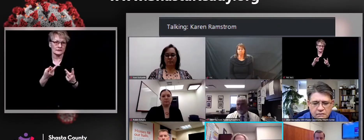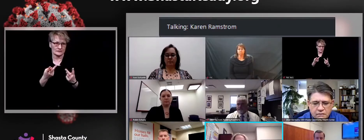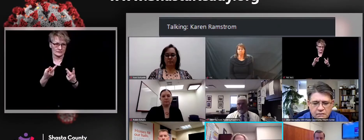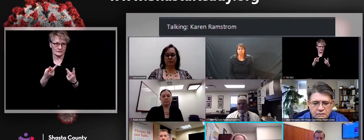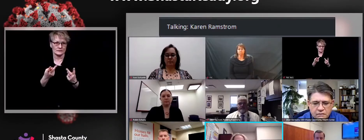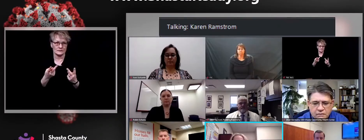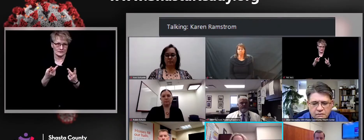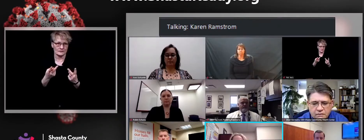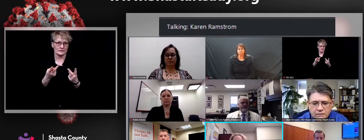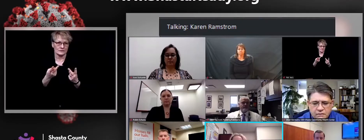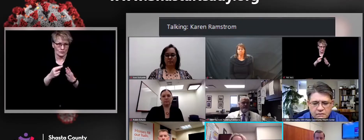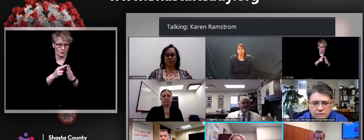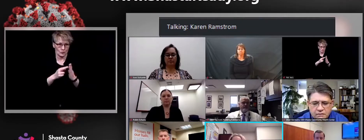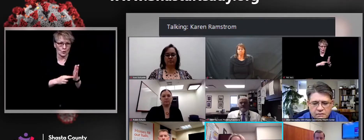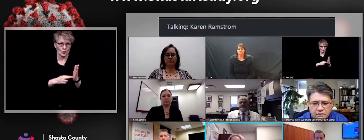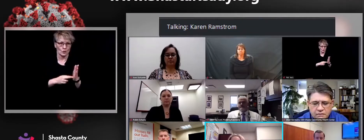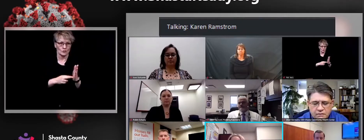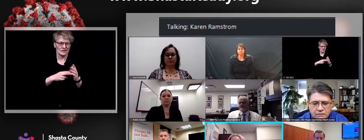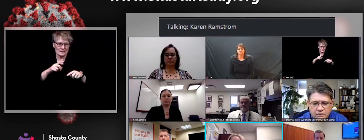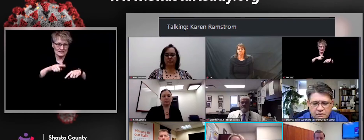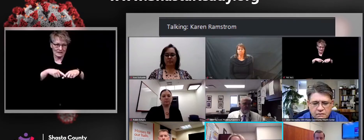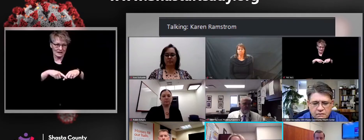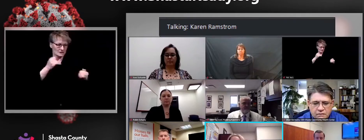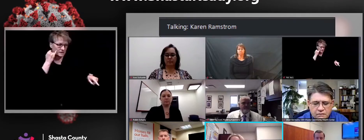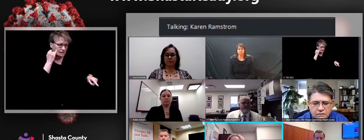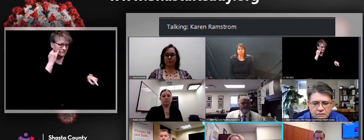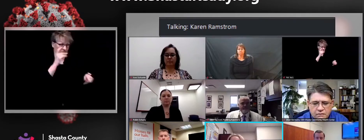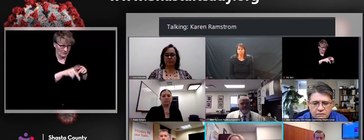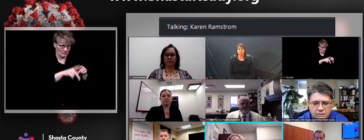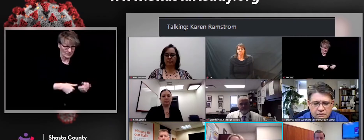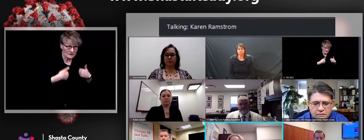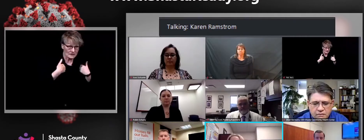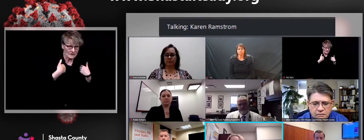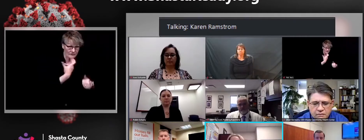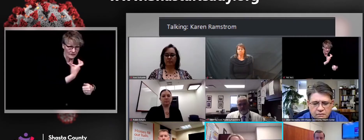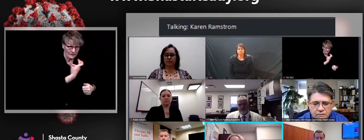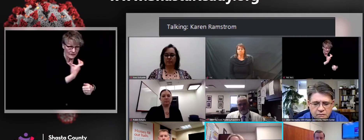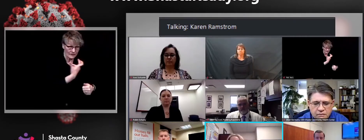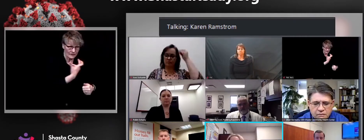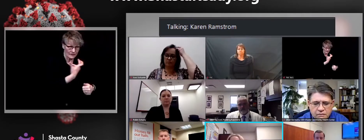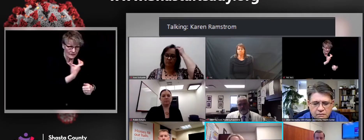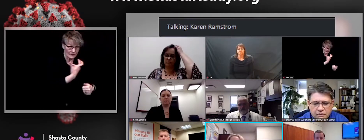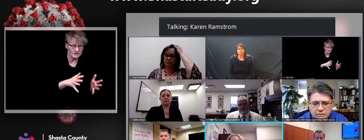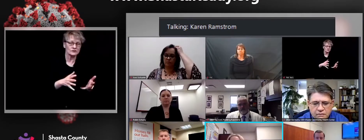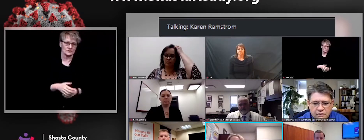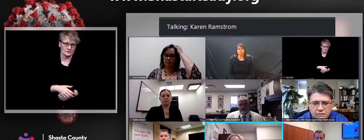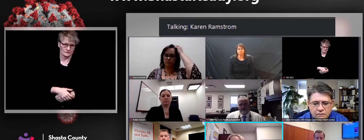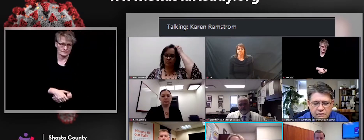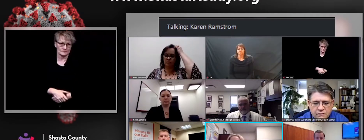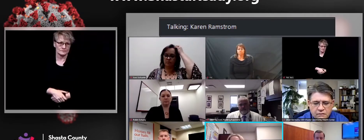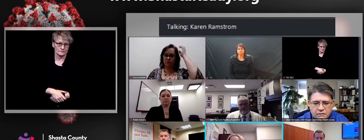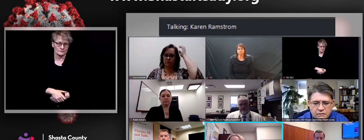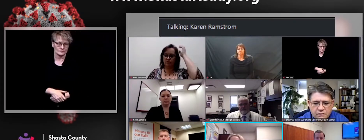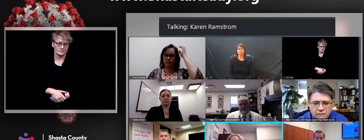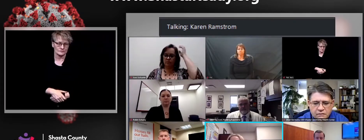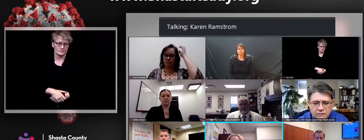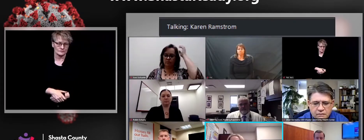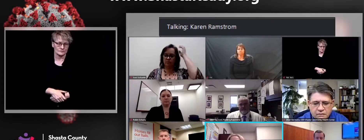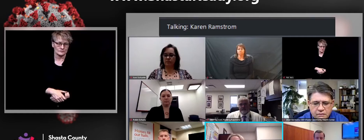residents are vaccinated. And so basically it allows visitors who are vaccinated and those